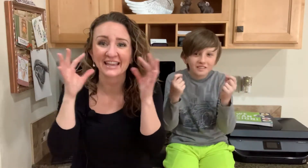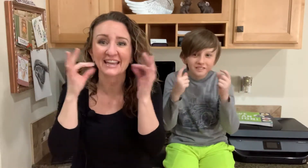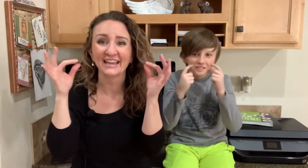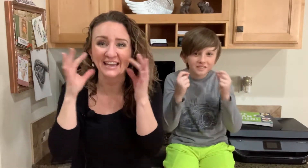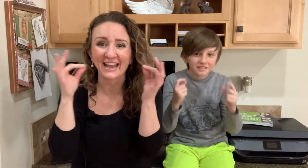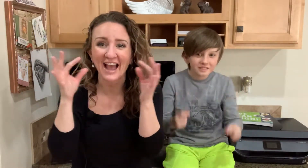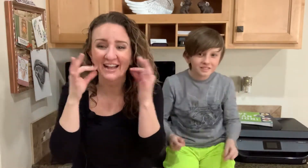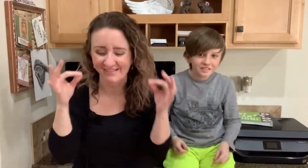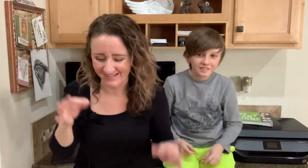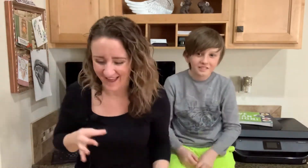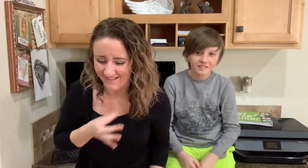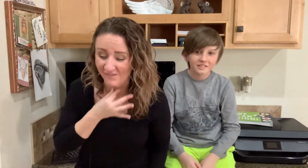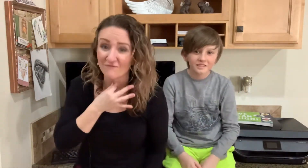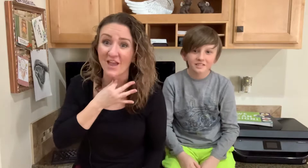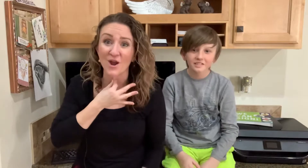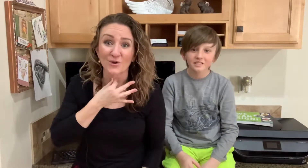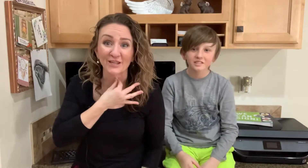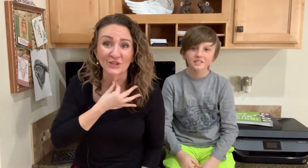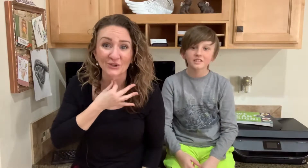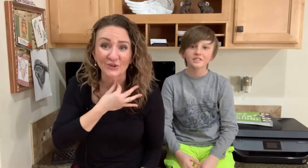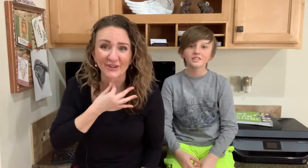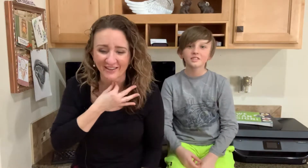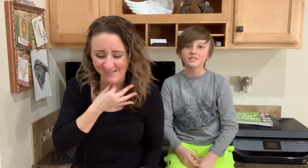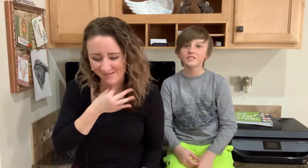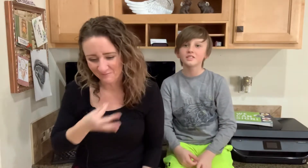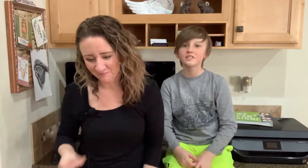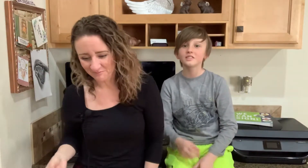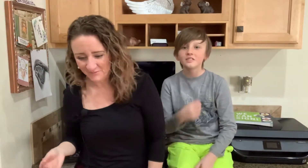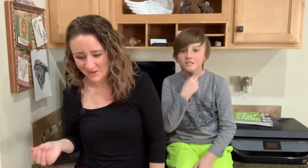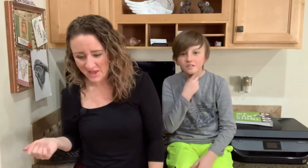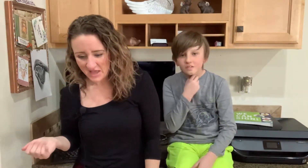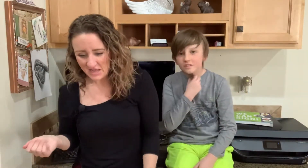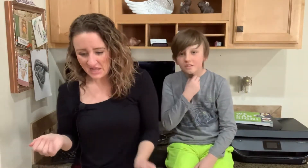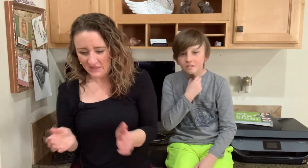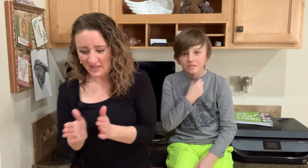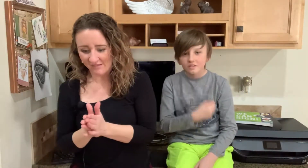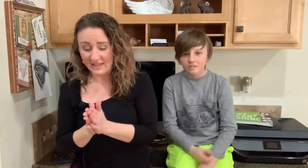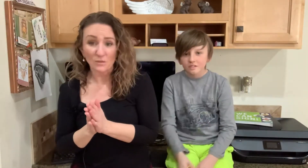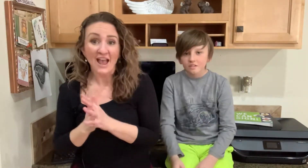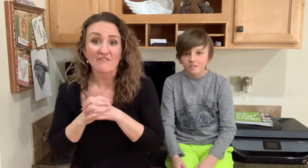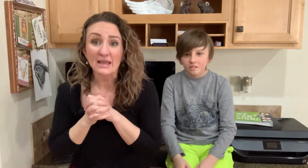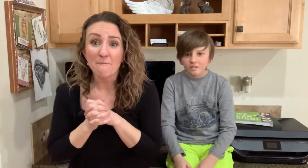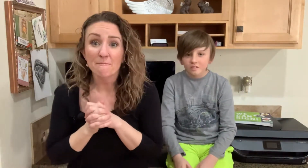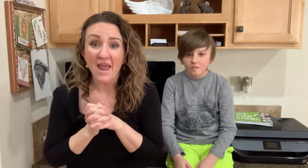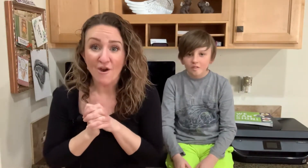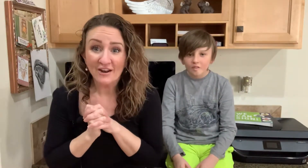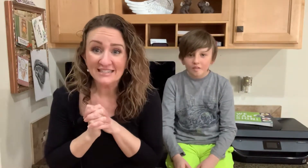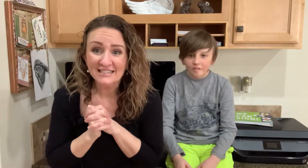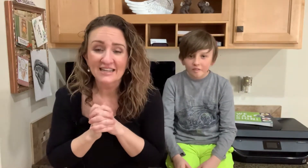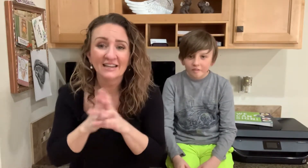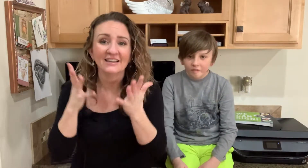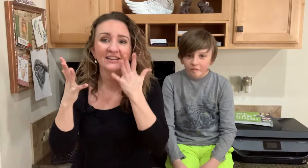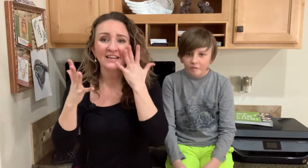The kitty cats, yes, very curious. Let's see, we have embarrassed.